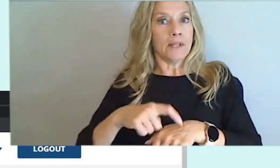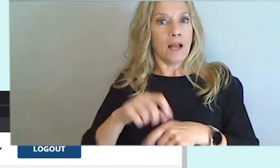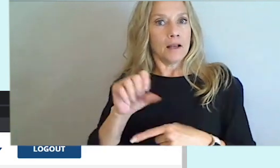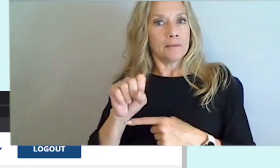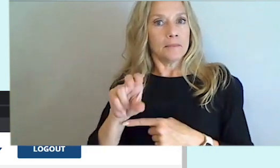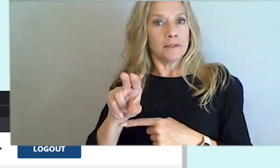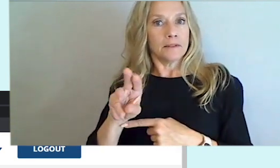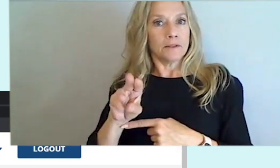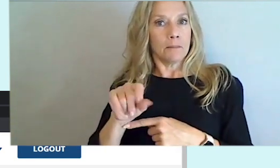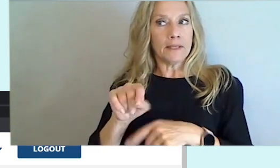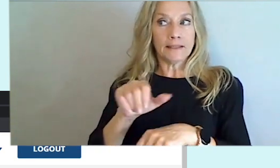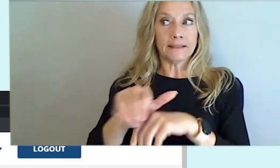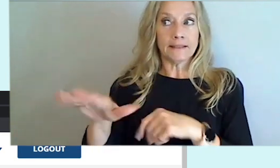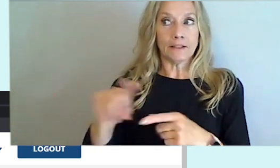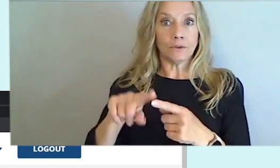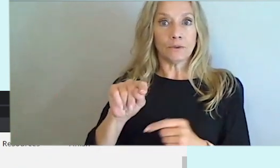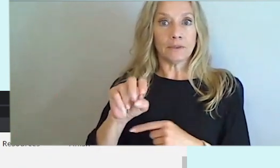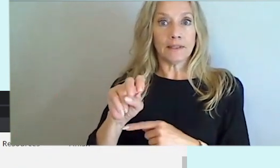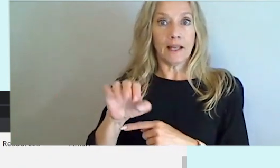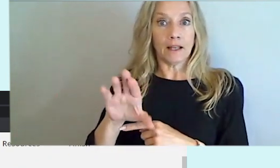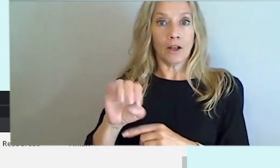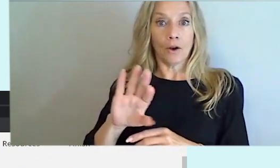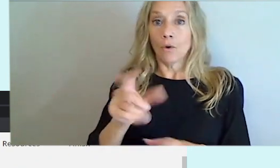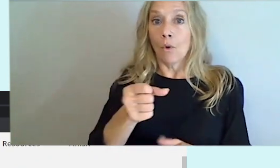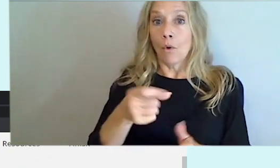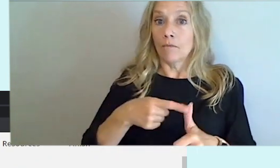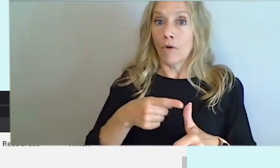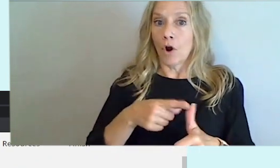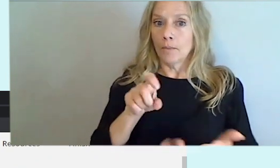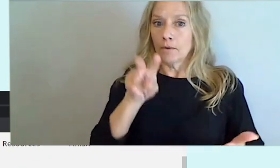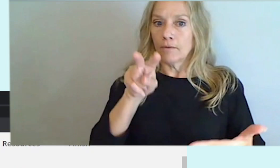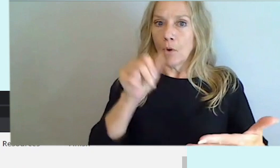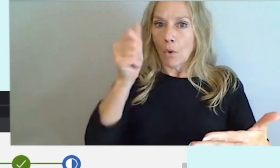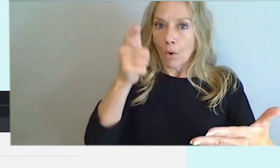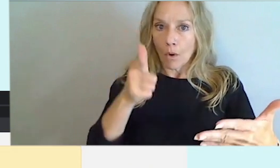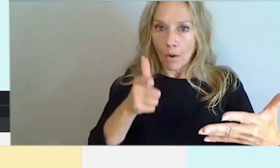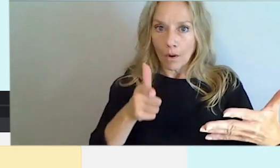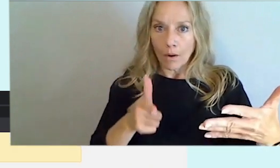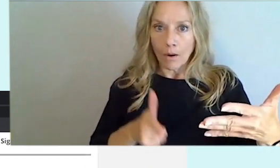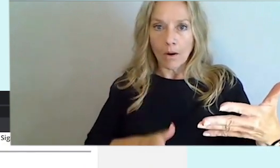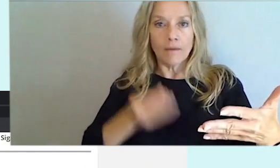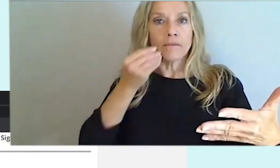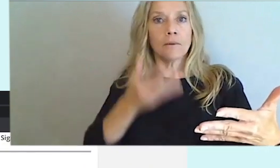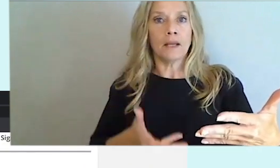but first you must review all the information you've put in your renewal to confirm everything looks correct.